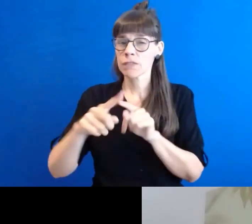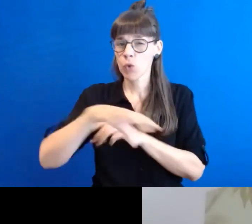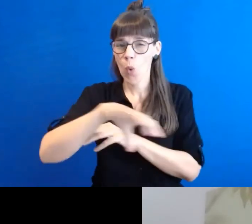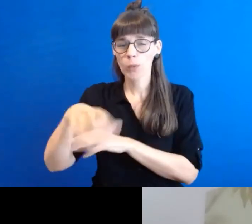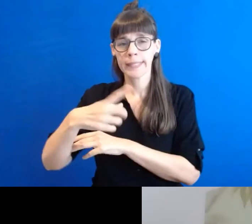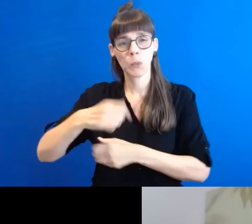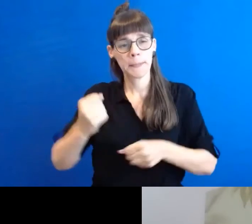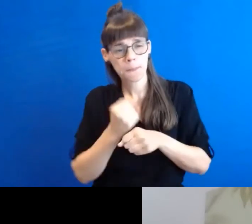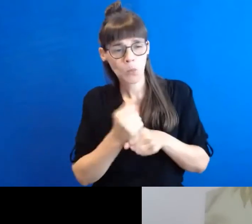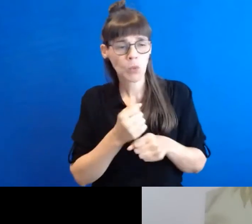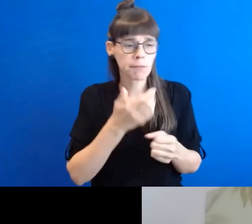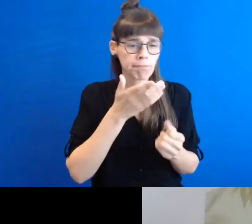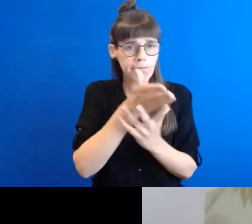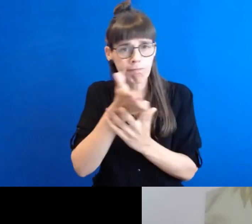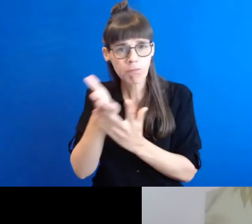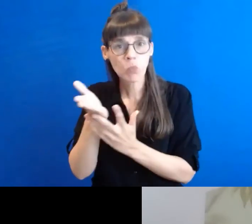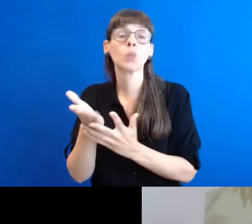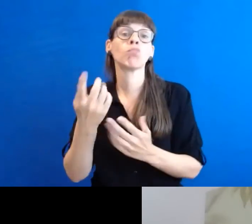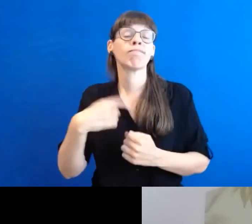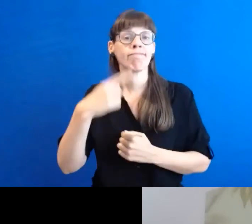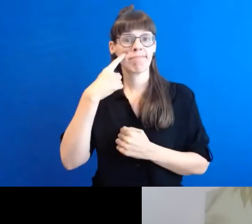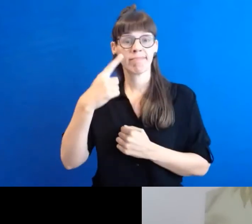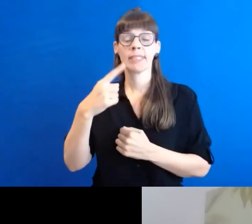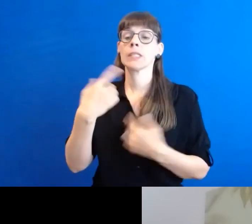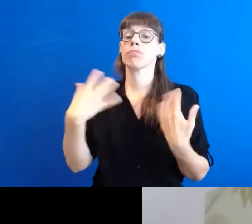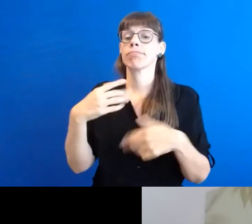and Ricardo highlighted which is what we have as well as an organization